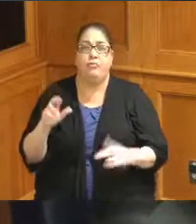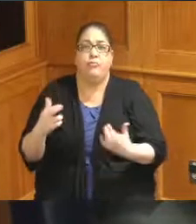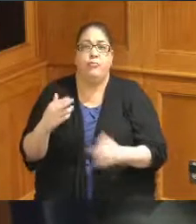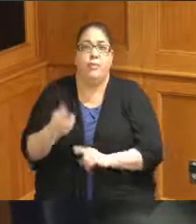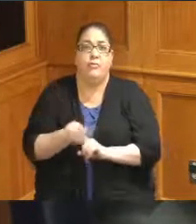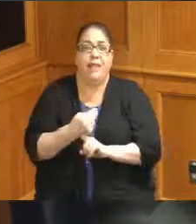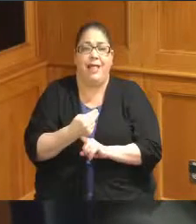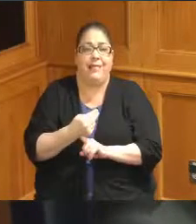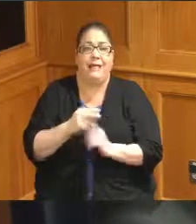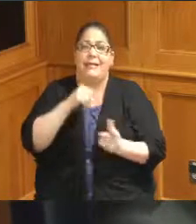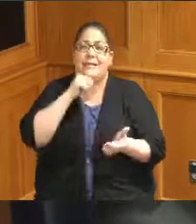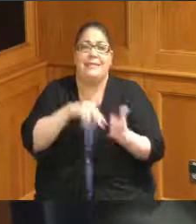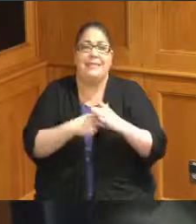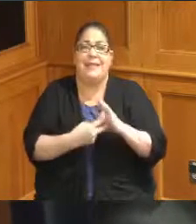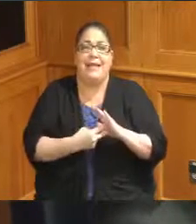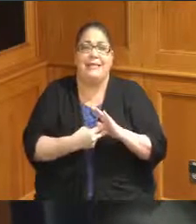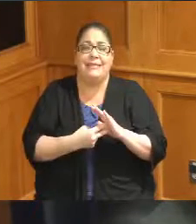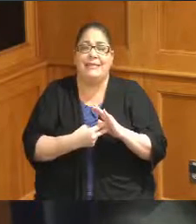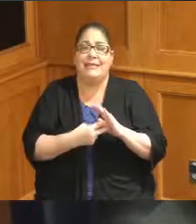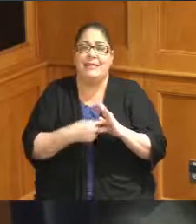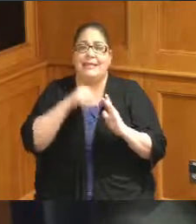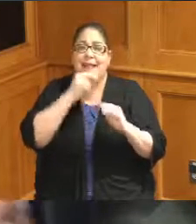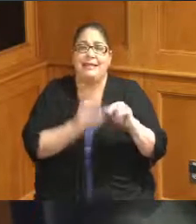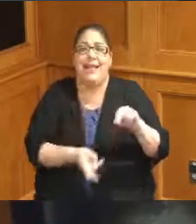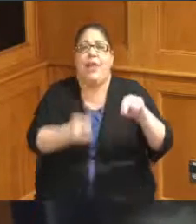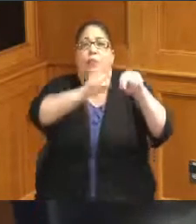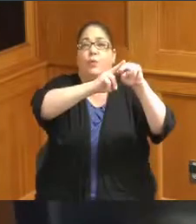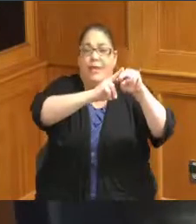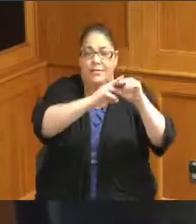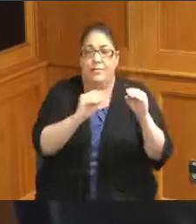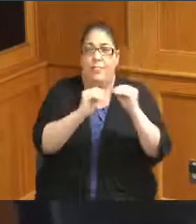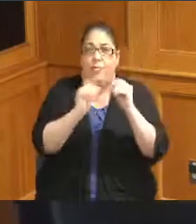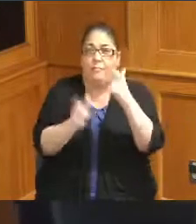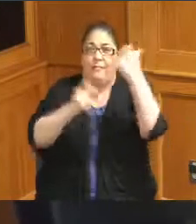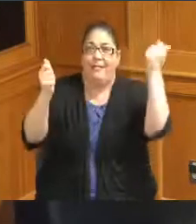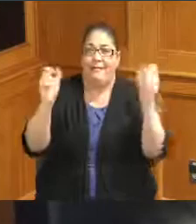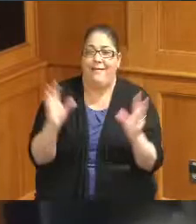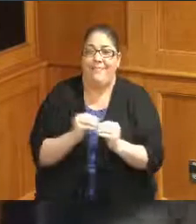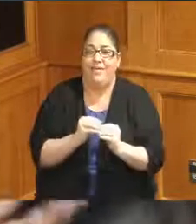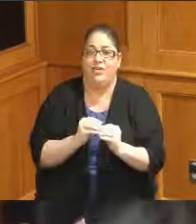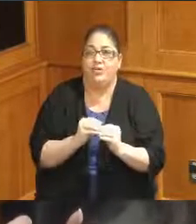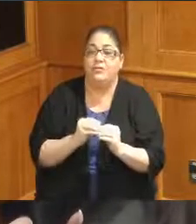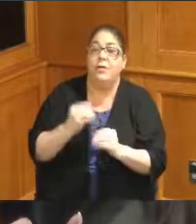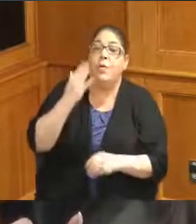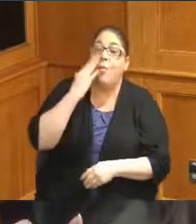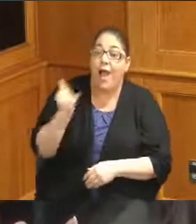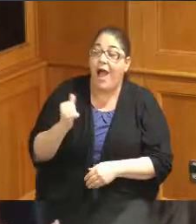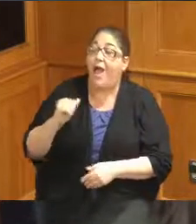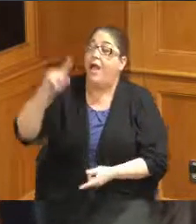Hotel it's just a y you're not gonna get bigger conventions because you you lost 800 and now